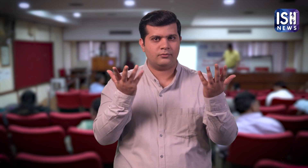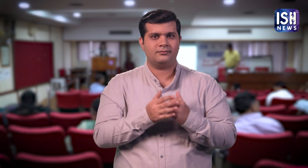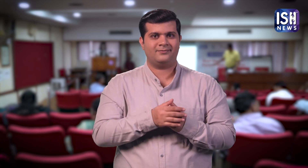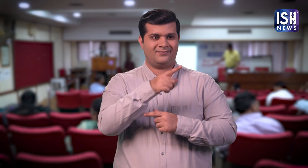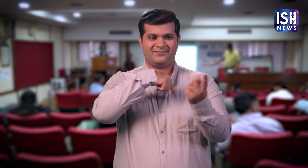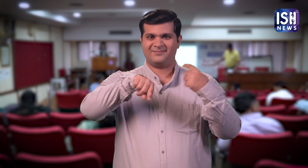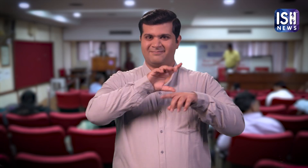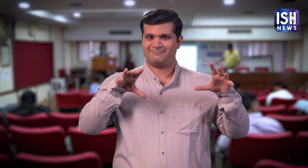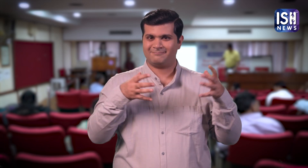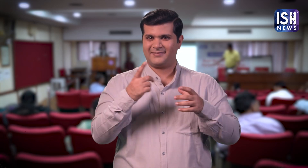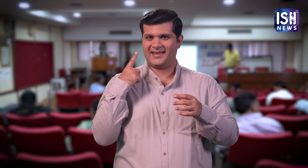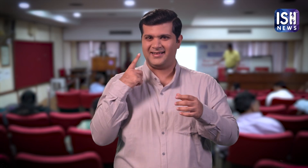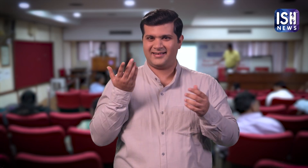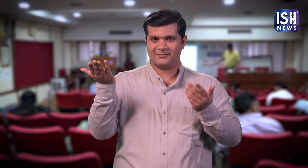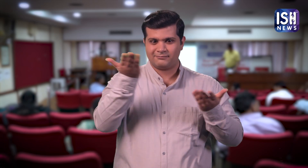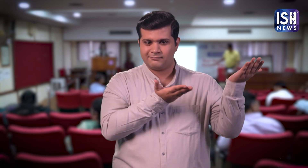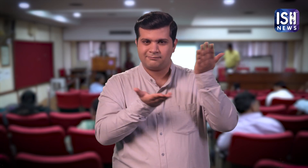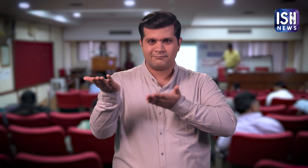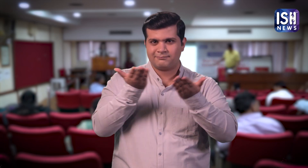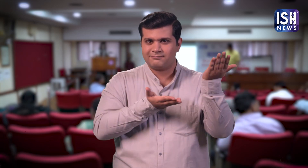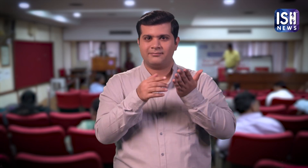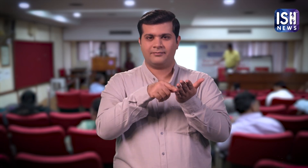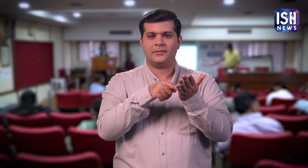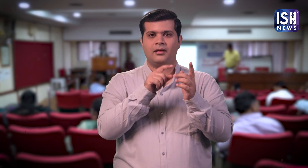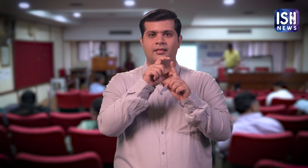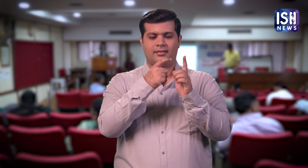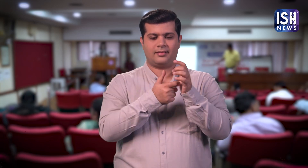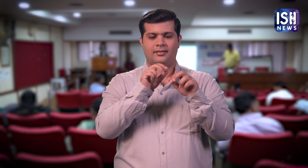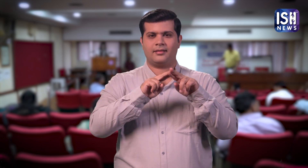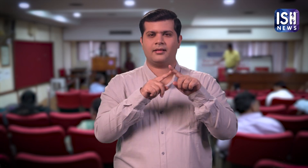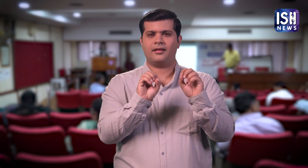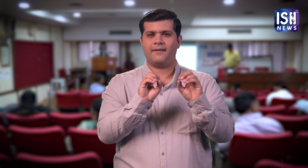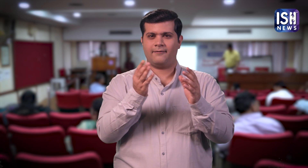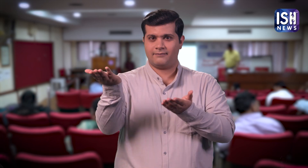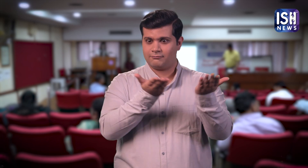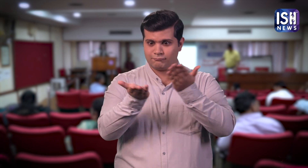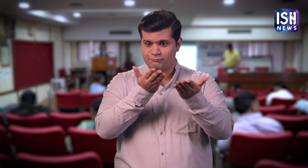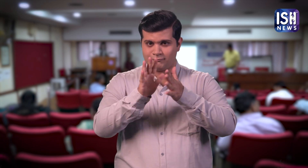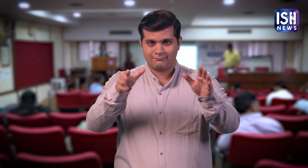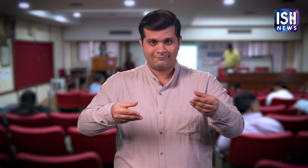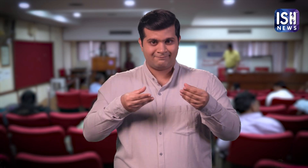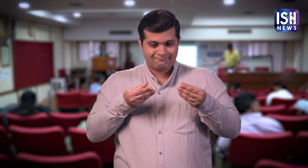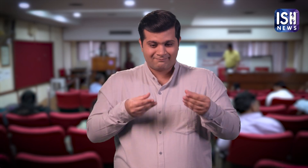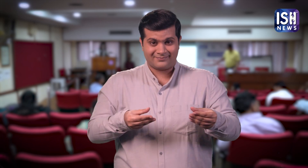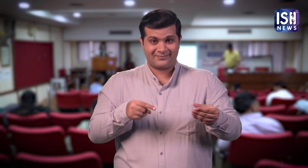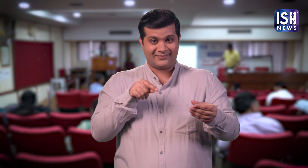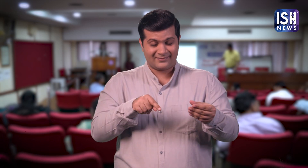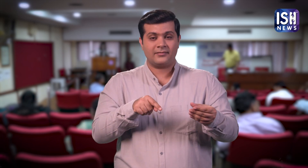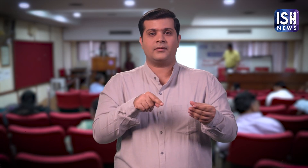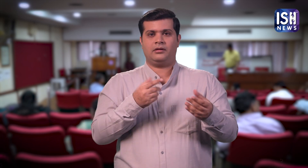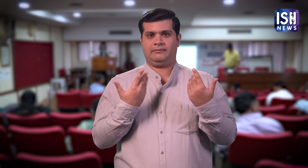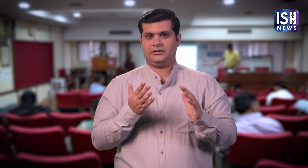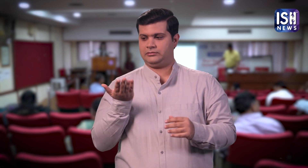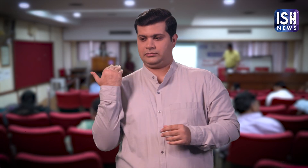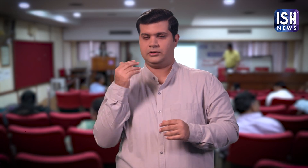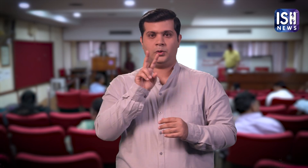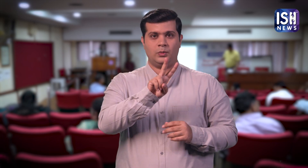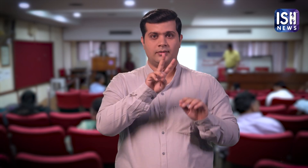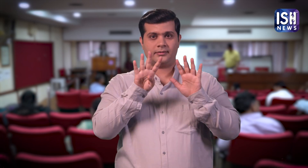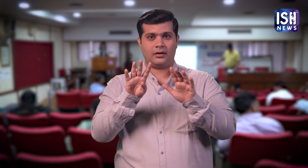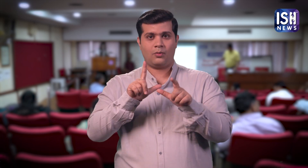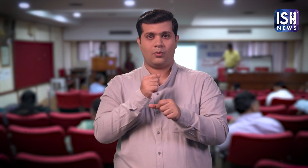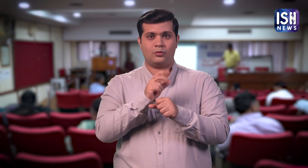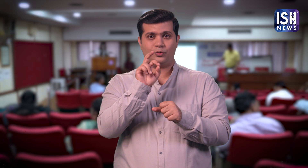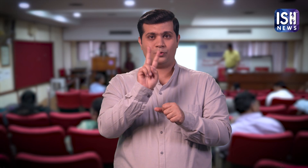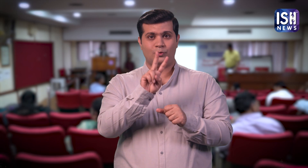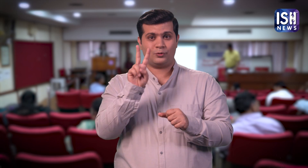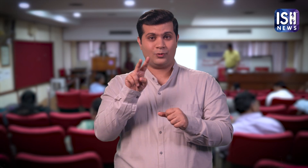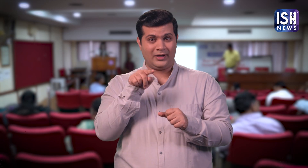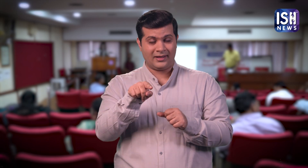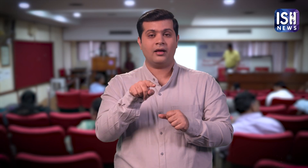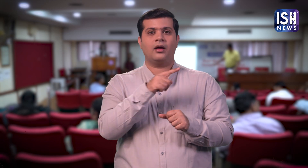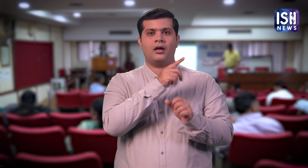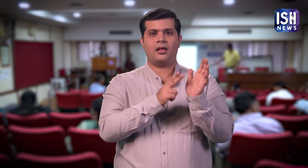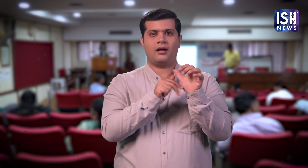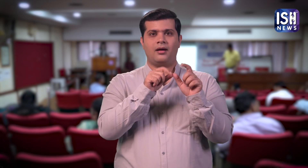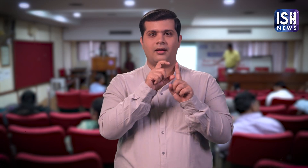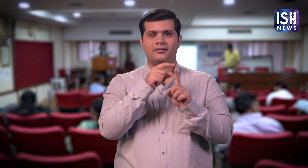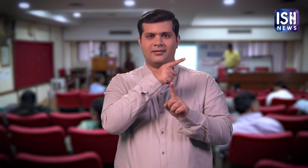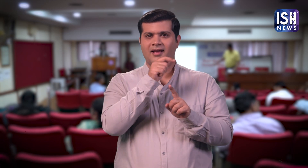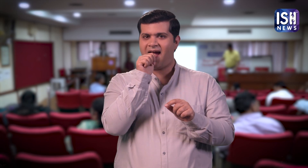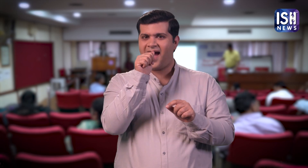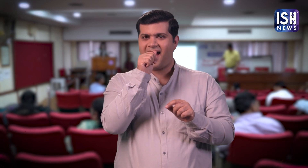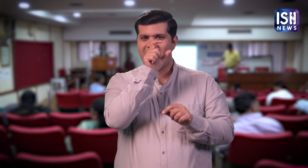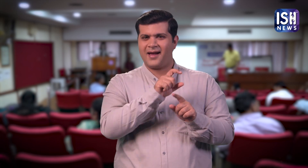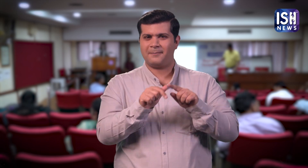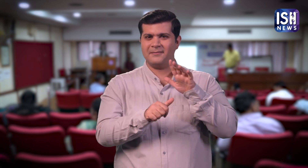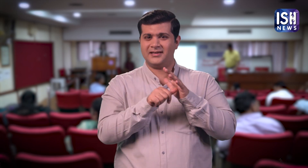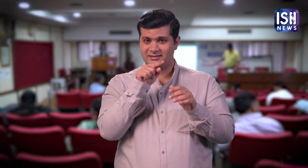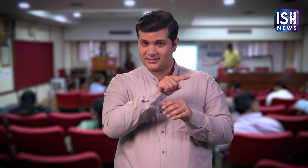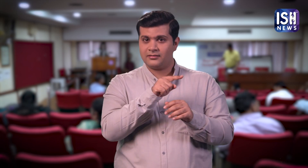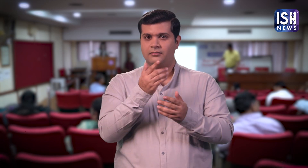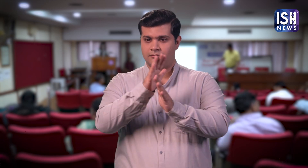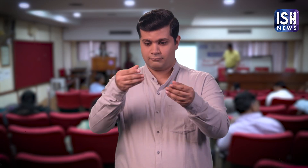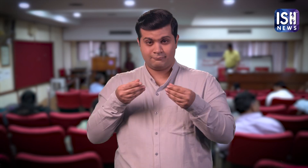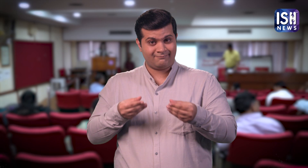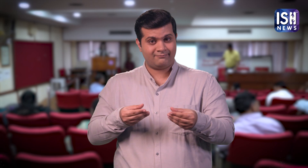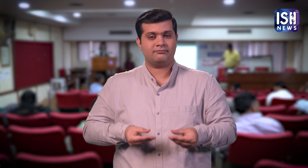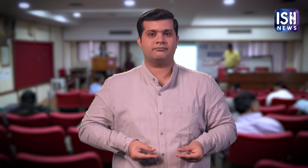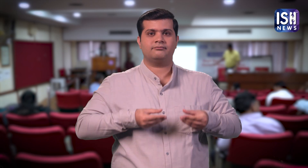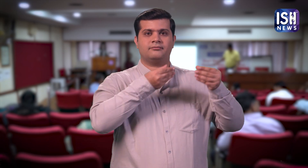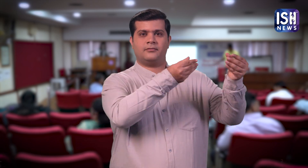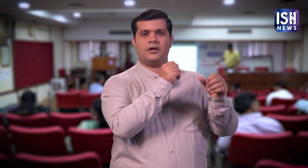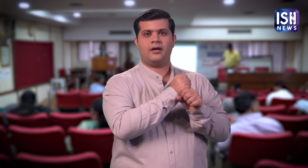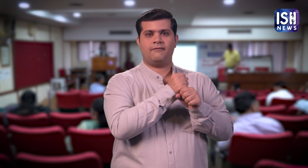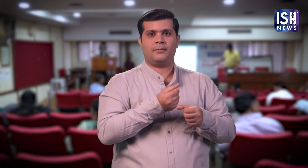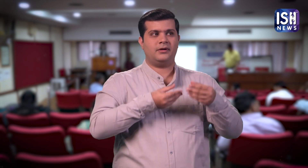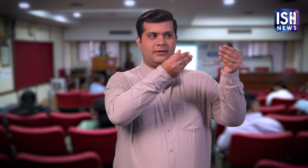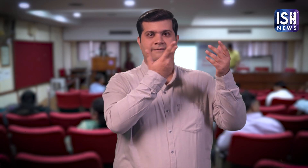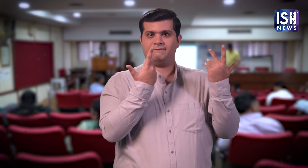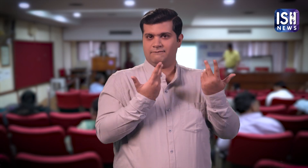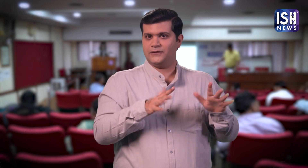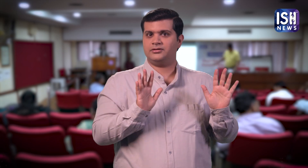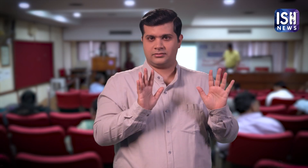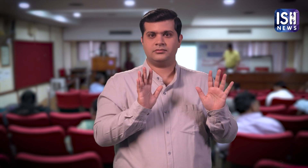the draft recommendations created by all the leaders has been handed over to the government by Mr Narayanan, President of NAD, on 29th Aug 2022.